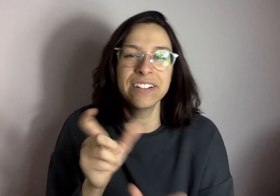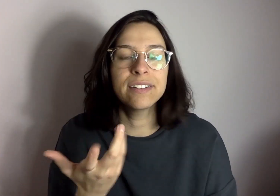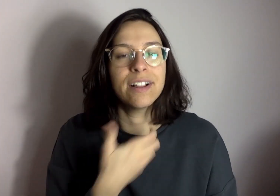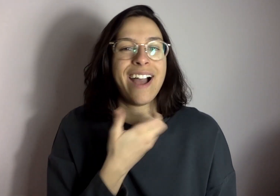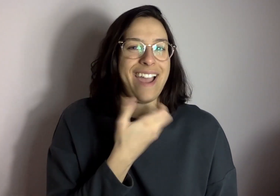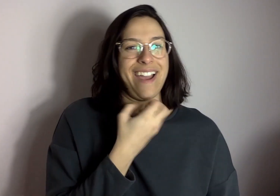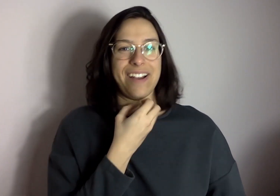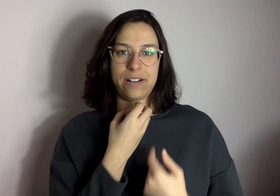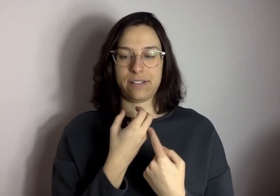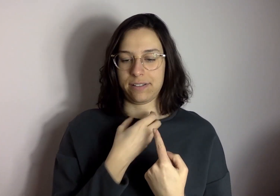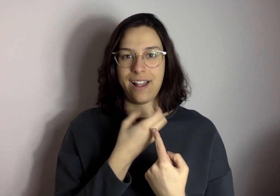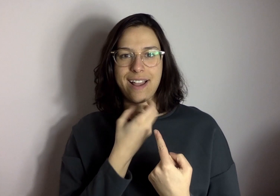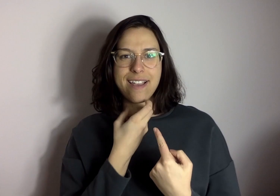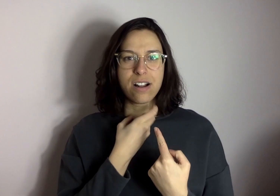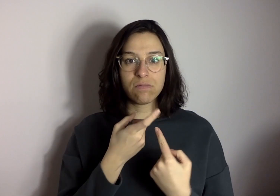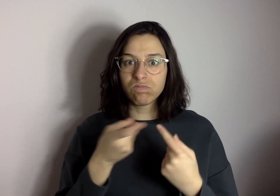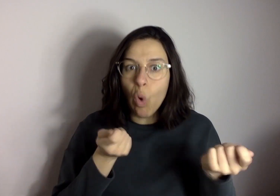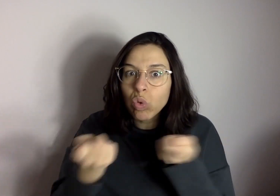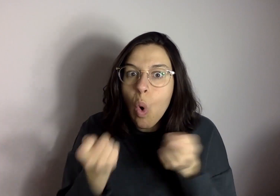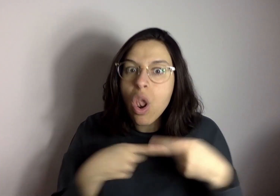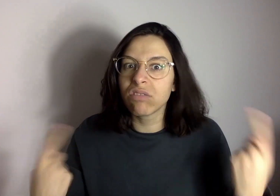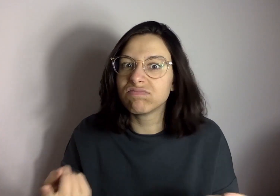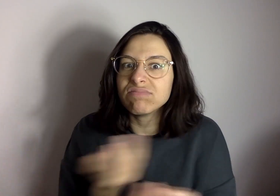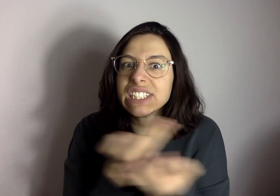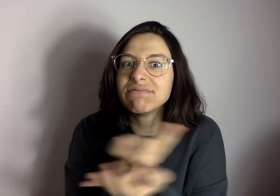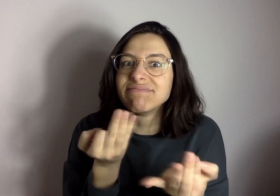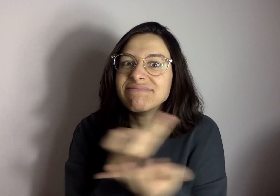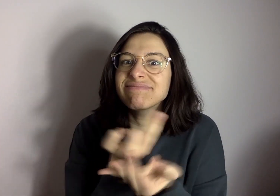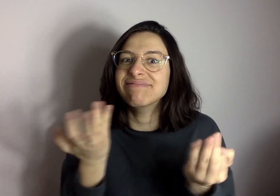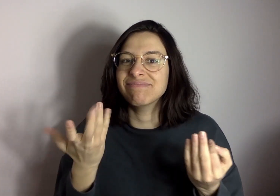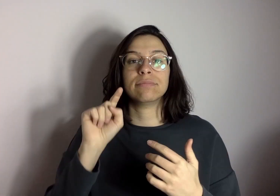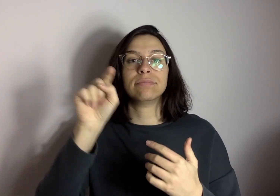because we can´t controll our voices like hearing people.